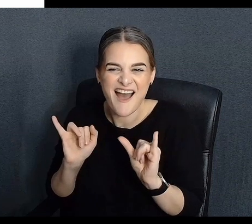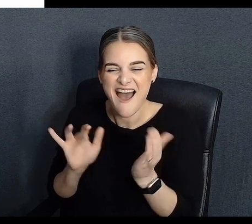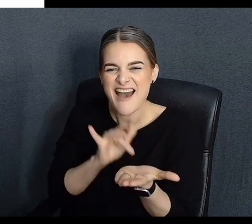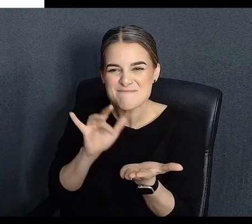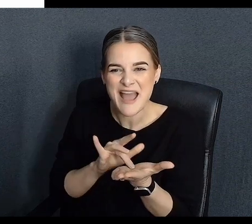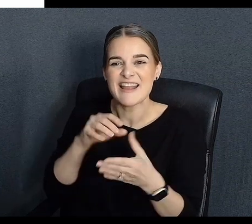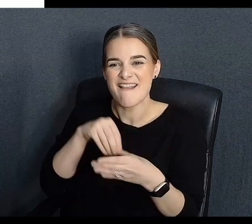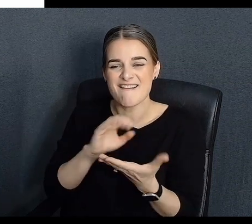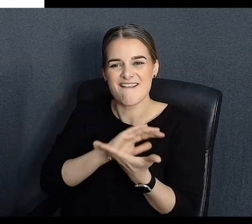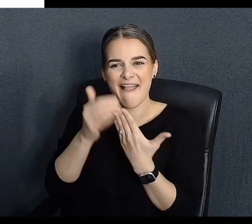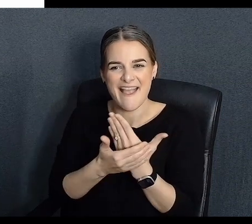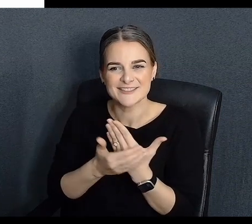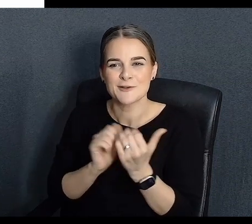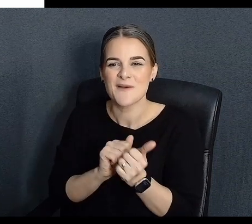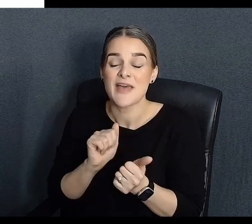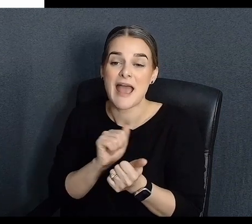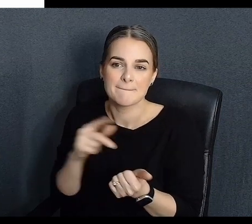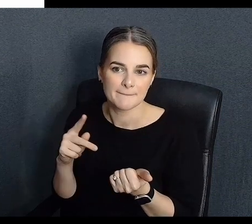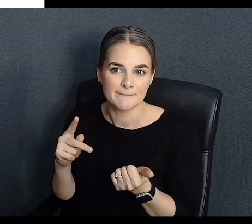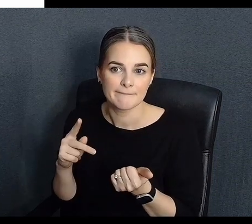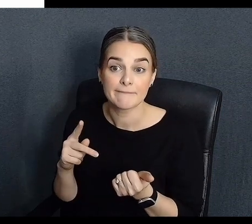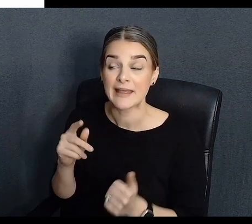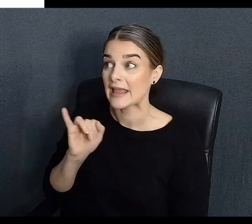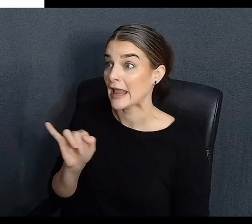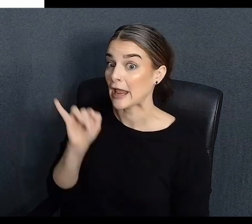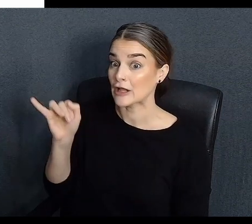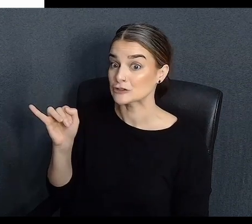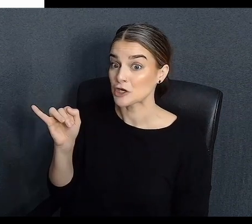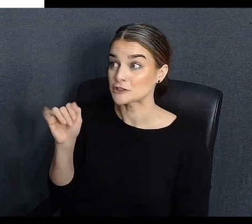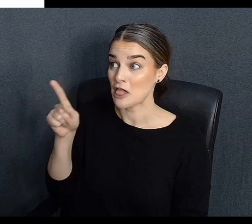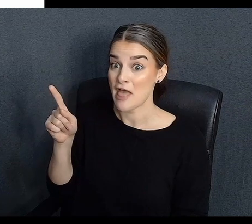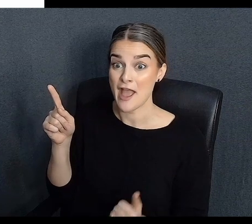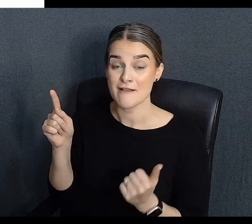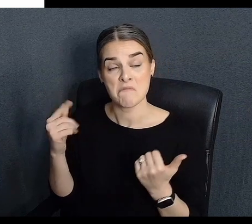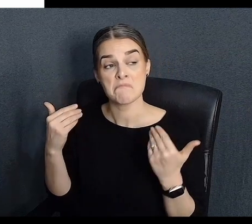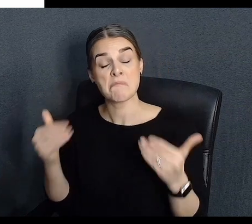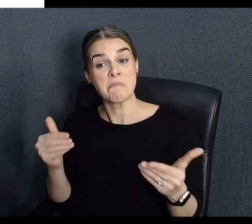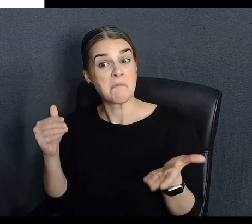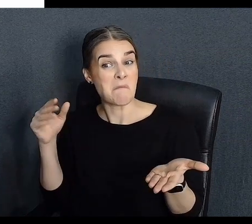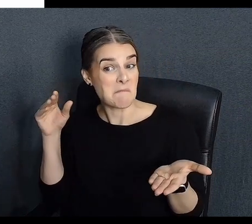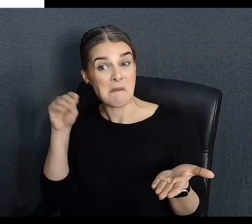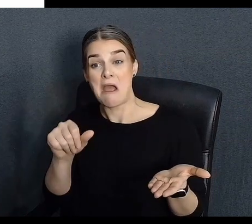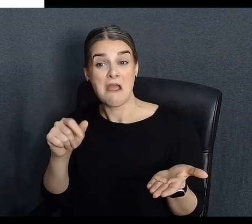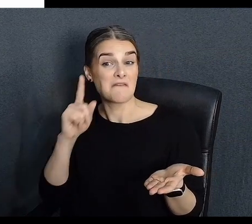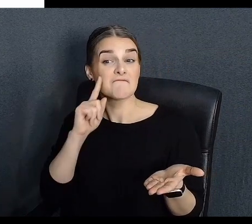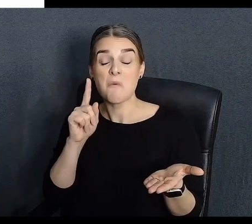but insurance doesn't outright like to pay for a kind of consumer grade iPad.